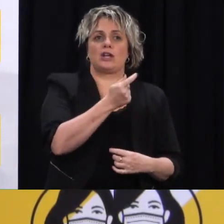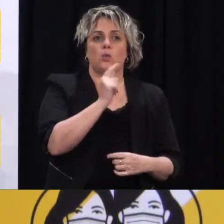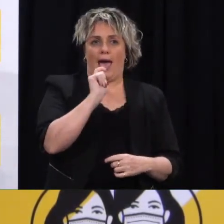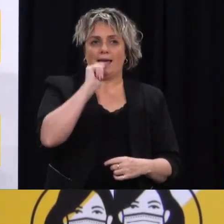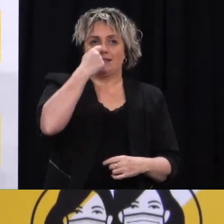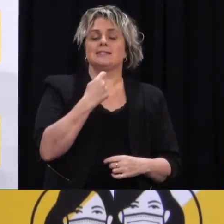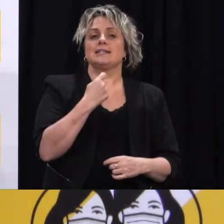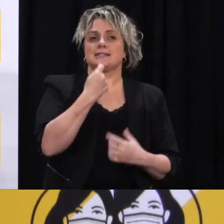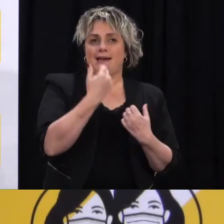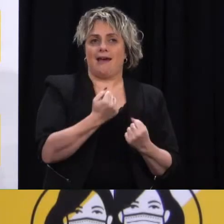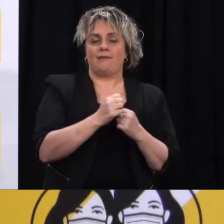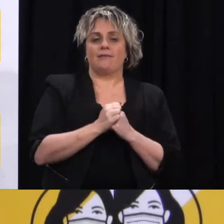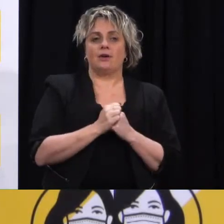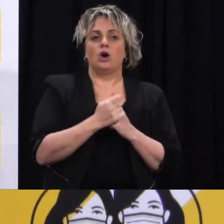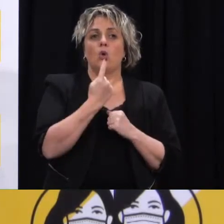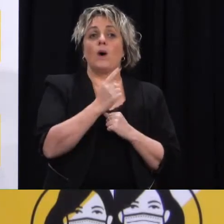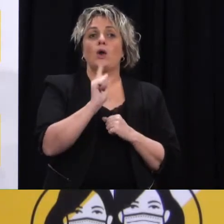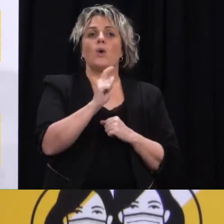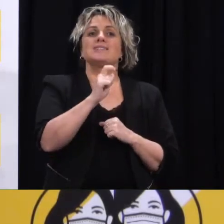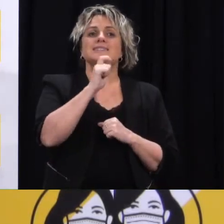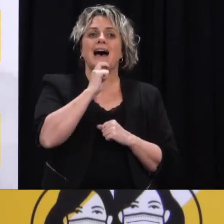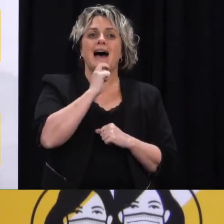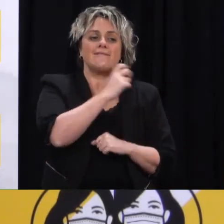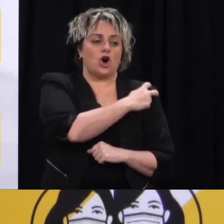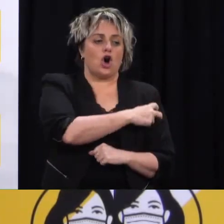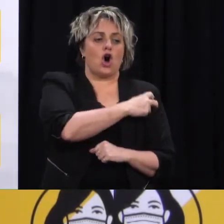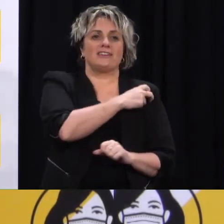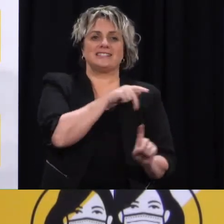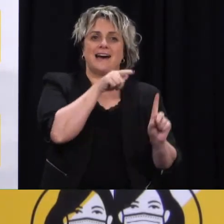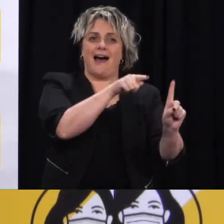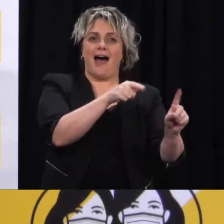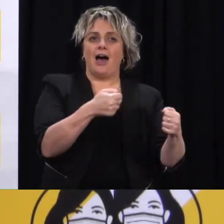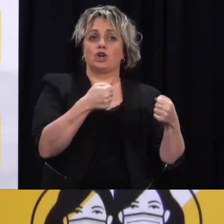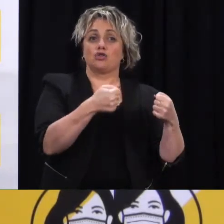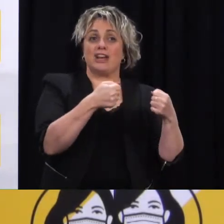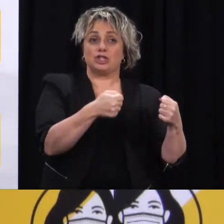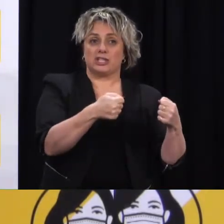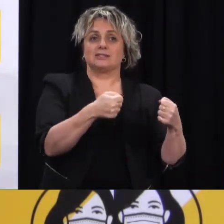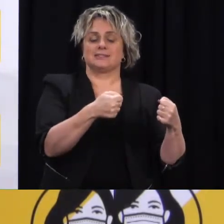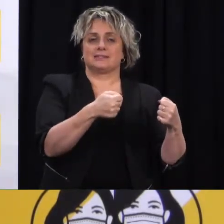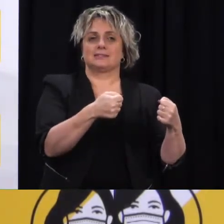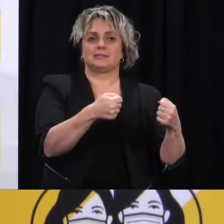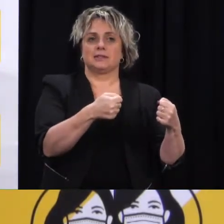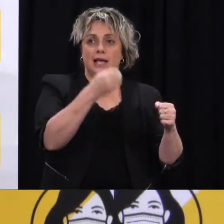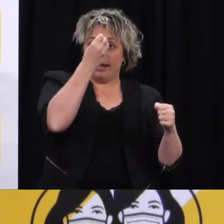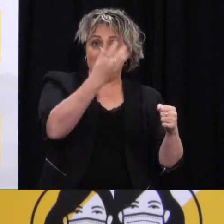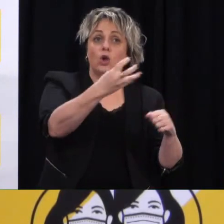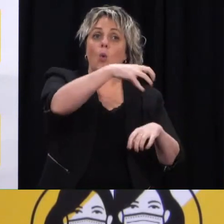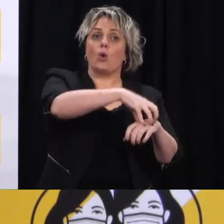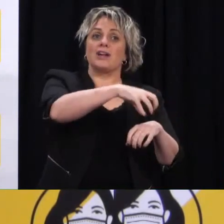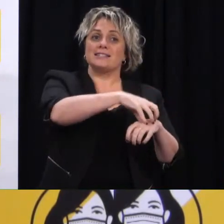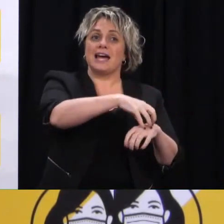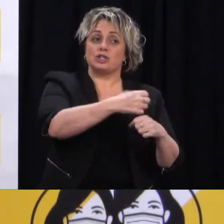I have some information. This person identified themselves as having been at a location of interest and immediately